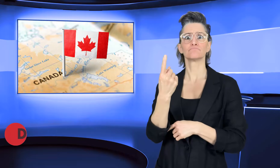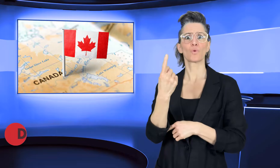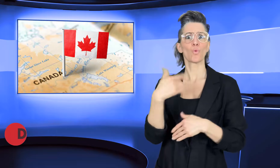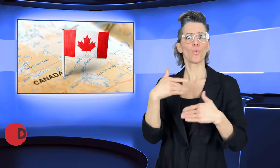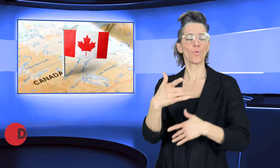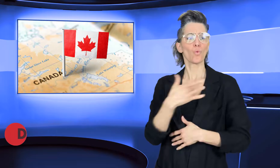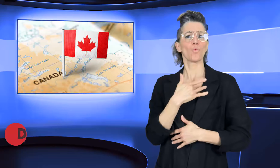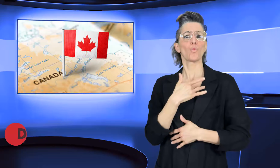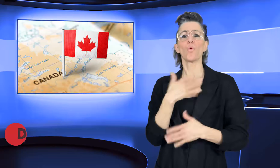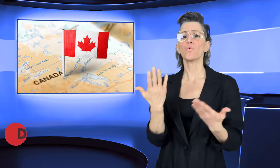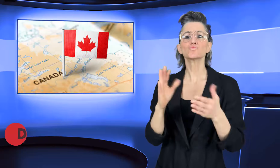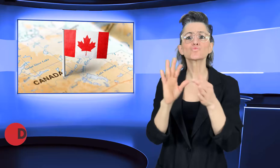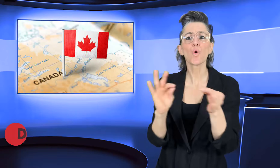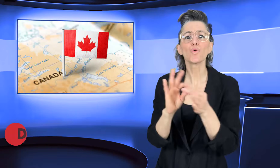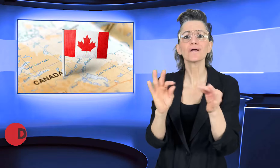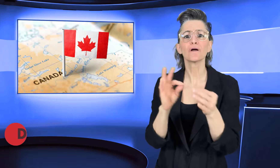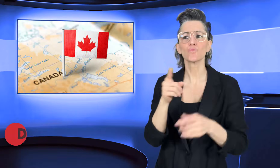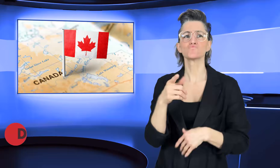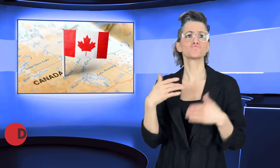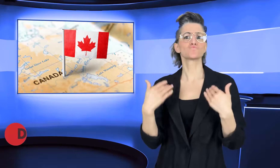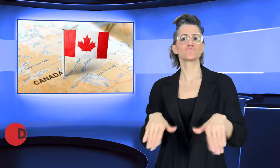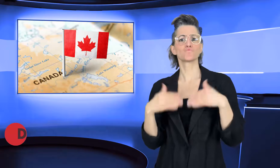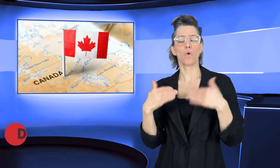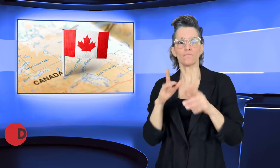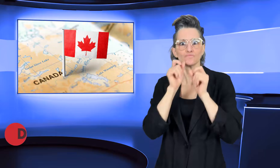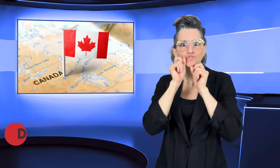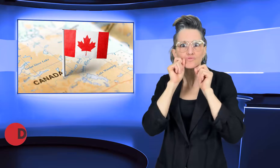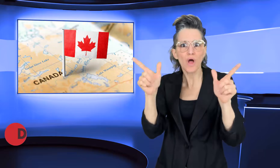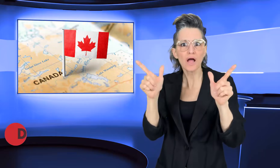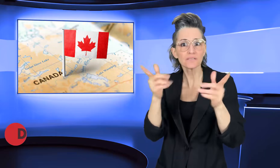deeply moved or surprised you?